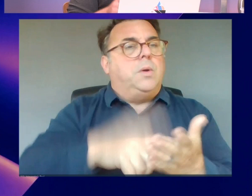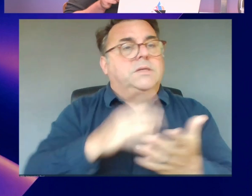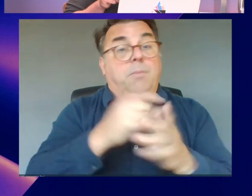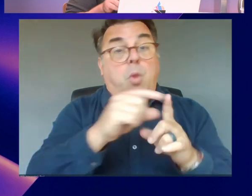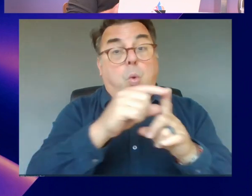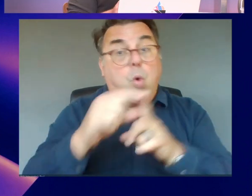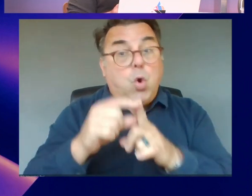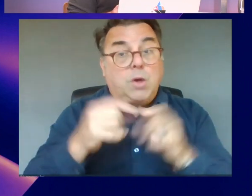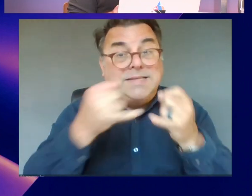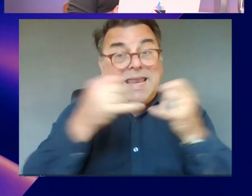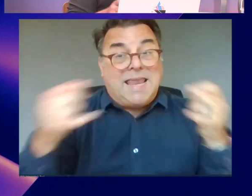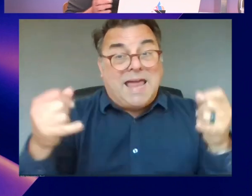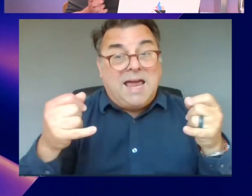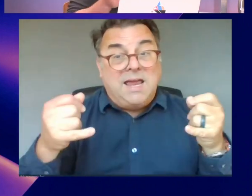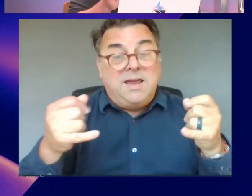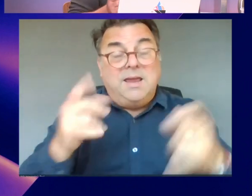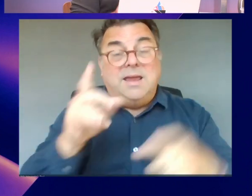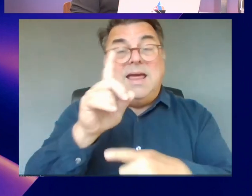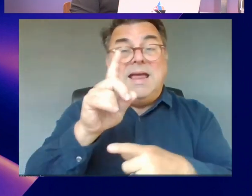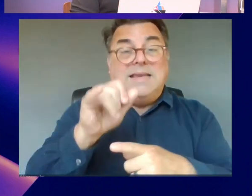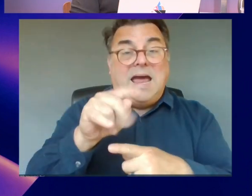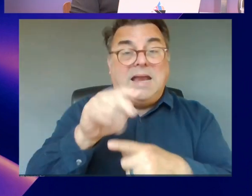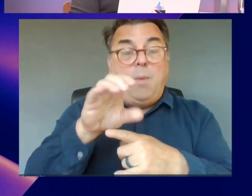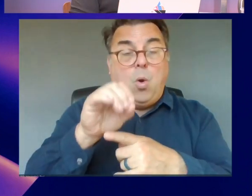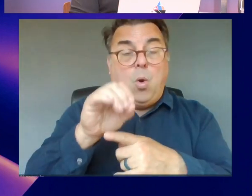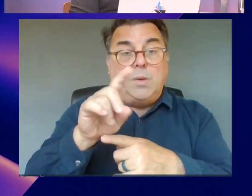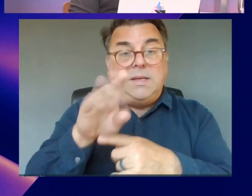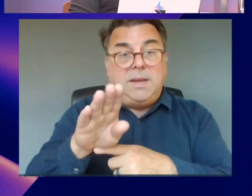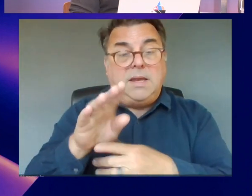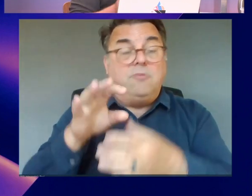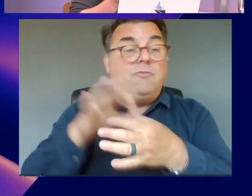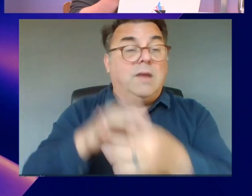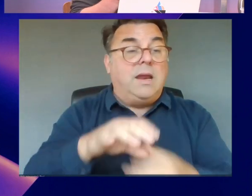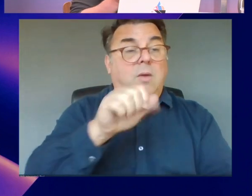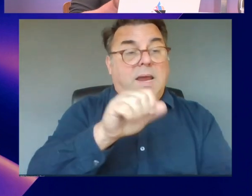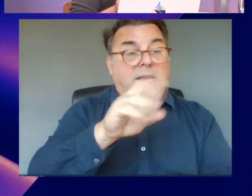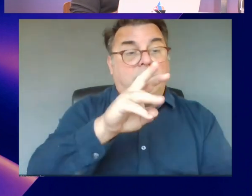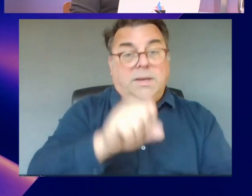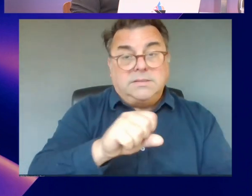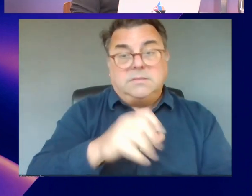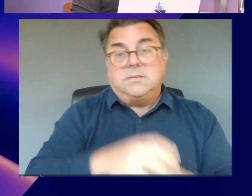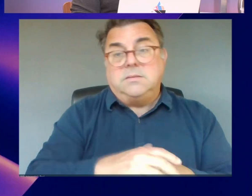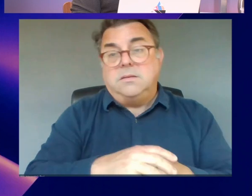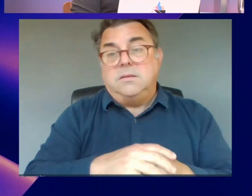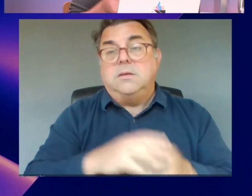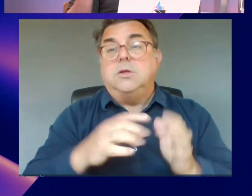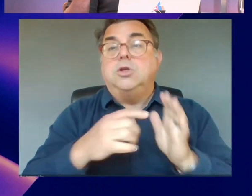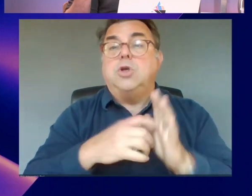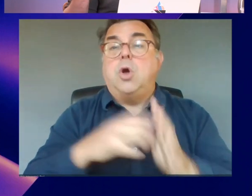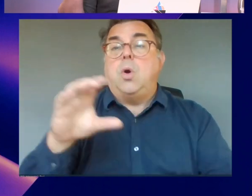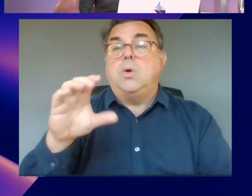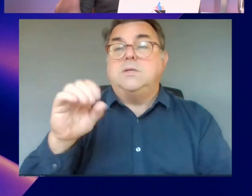You notice DynamoDB likely related to AWS dynamo, it shows conditional check failed exception. And I think developers right there,